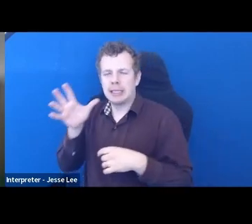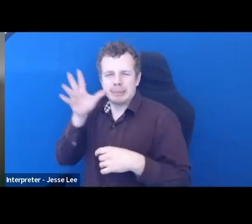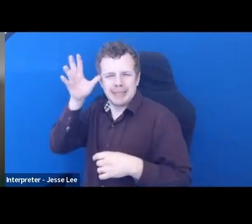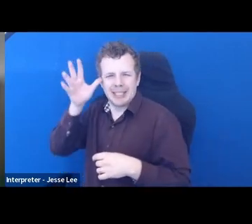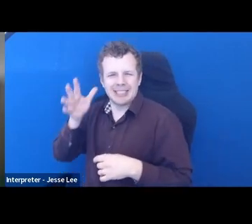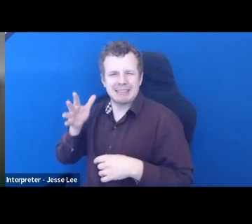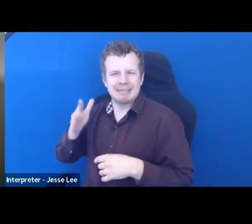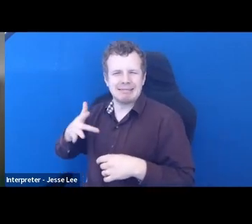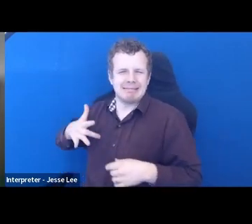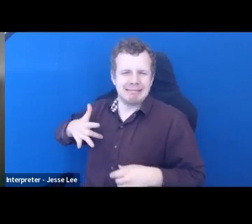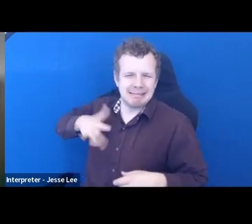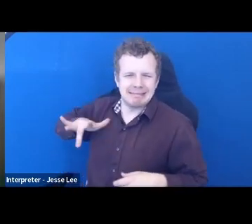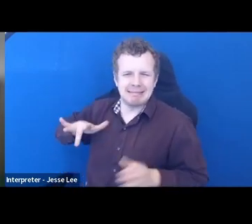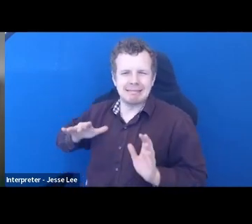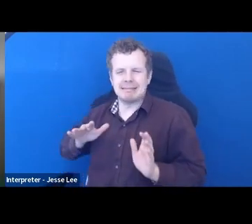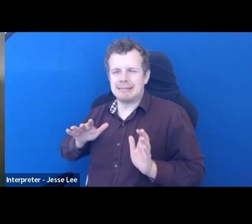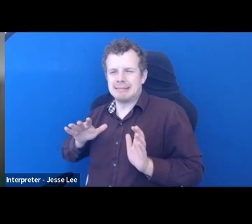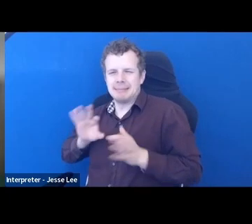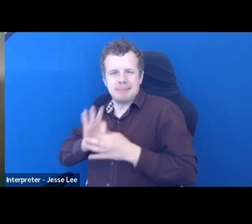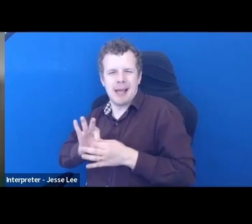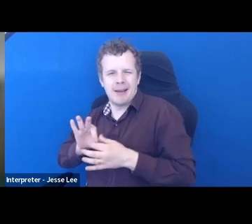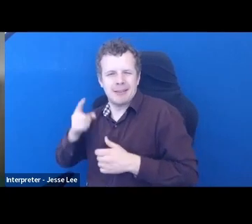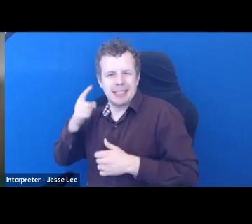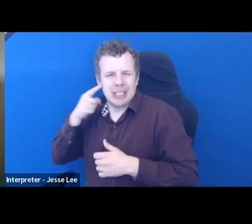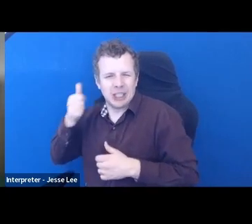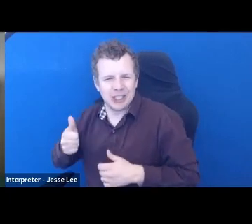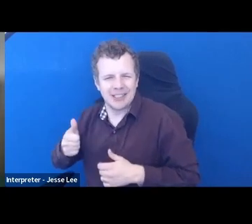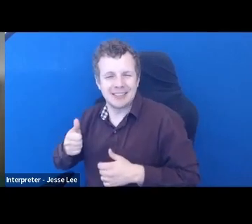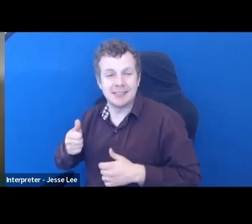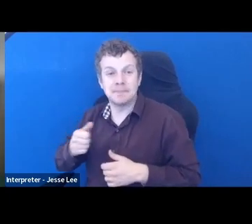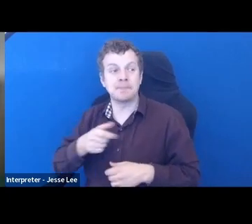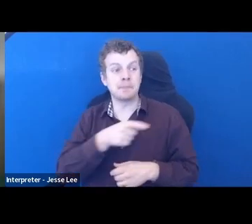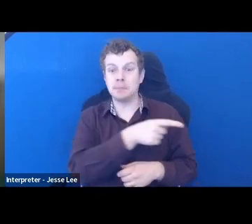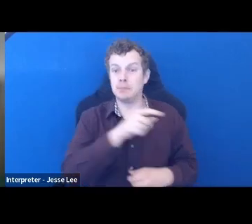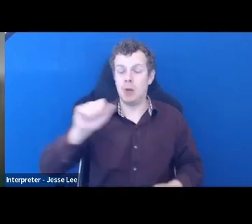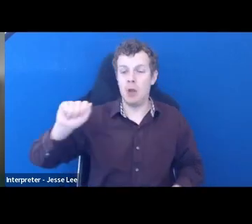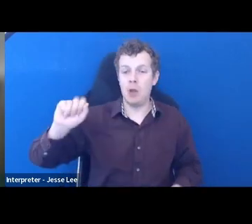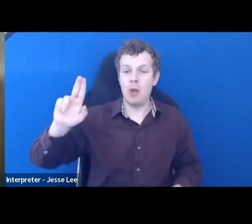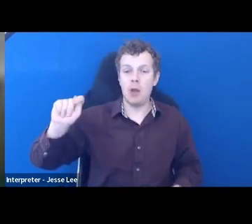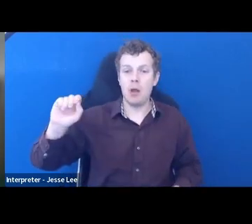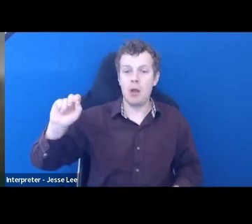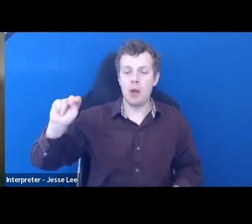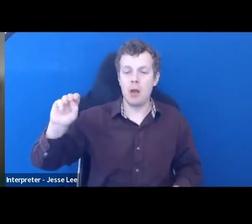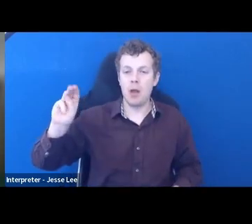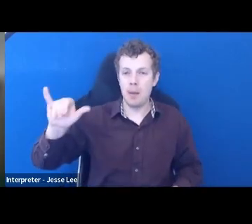hearing loss diagnosis. So autonomy in terms of I have to make a decision right now.